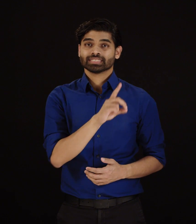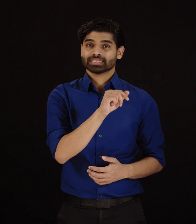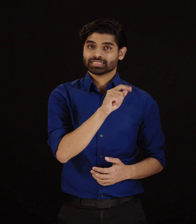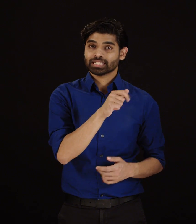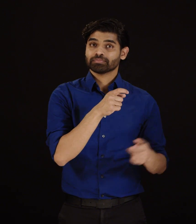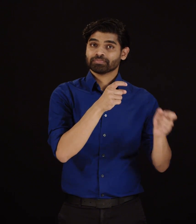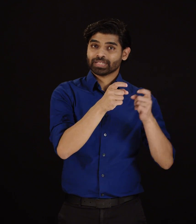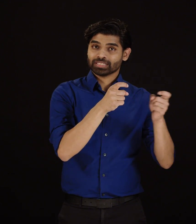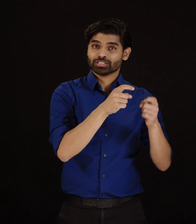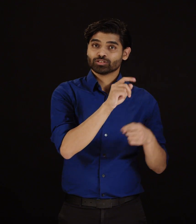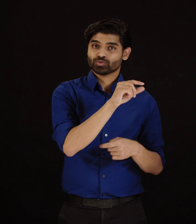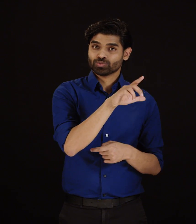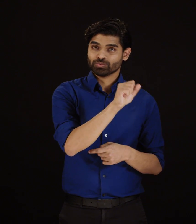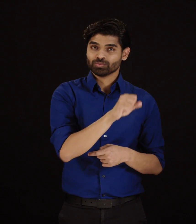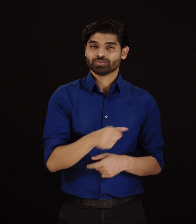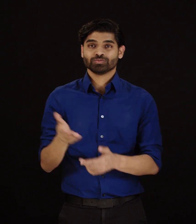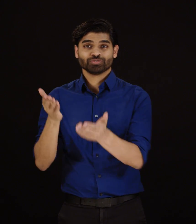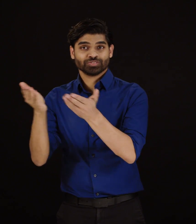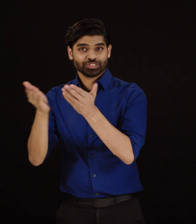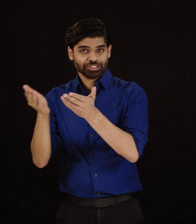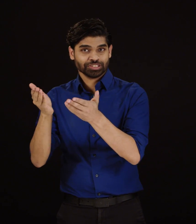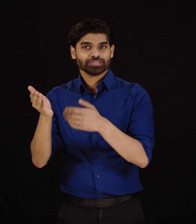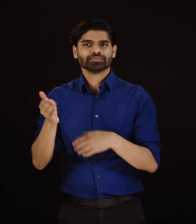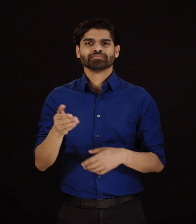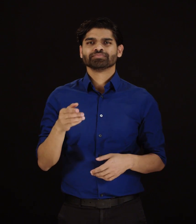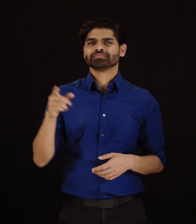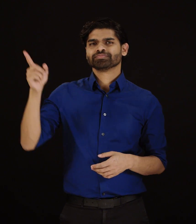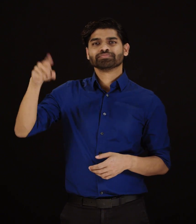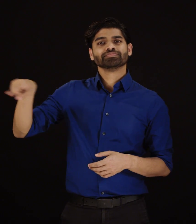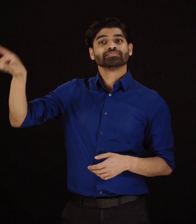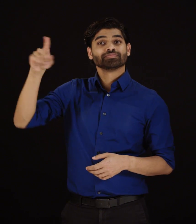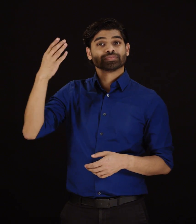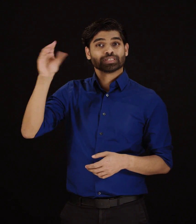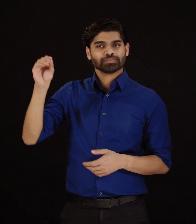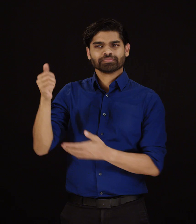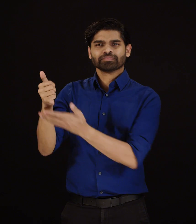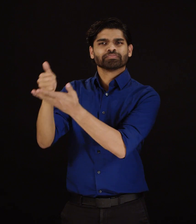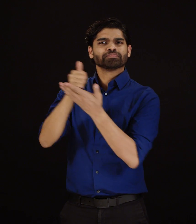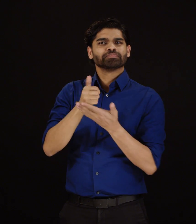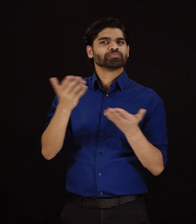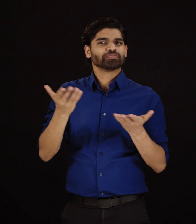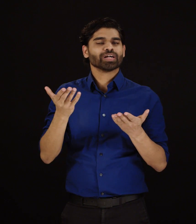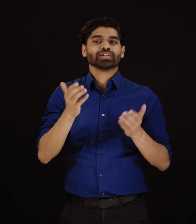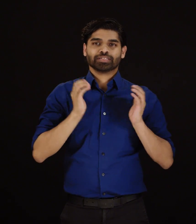Data Management Tools and Services help customers manage their bills, including